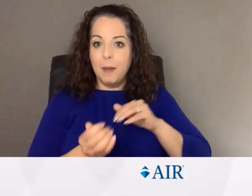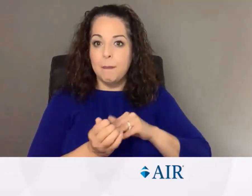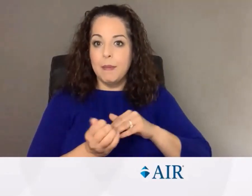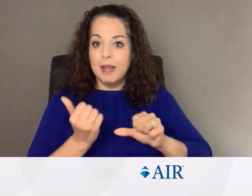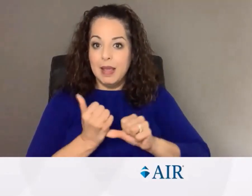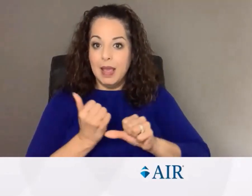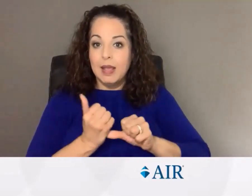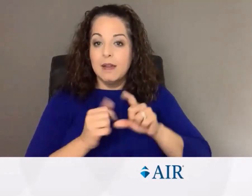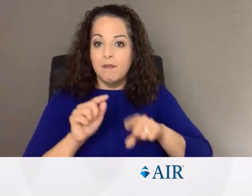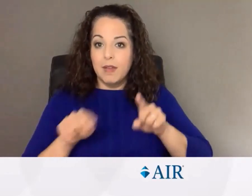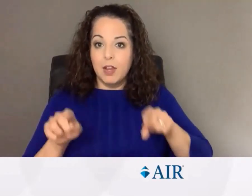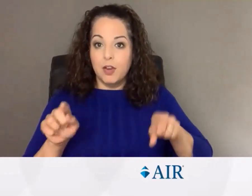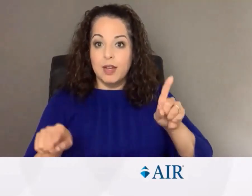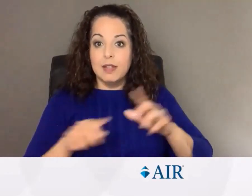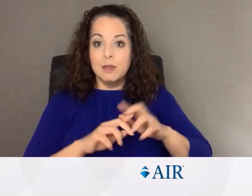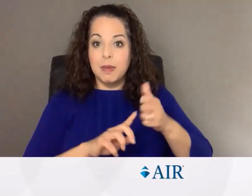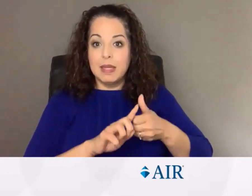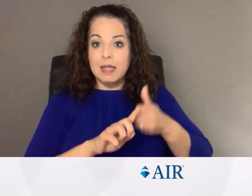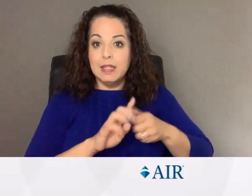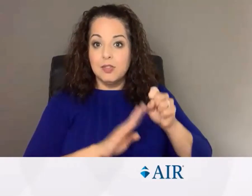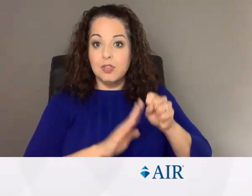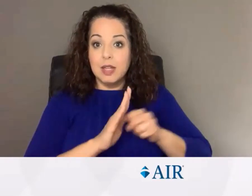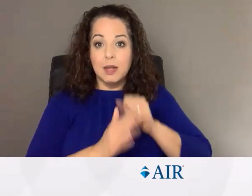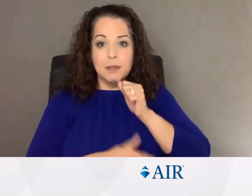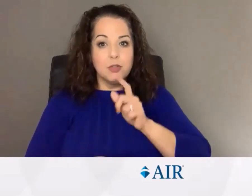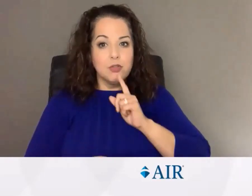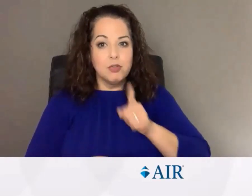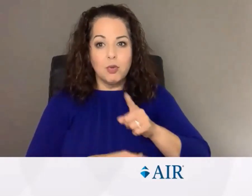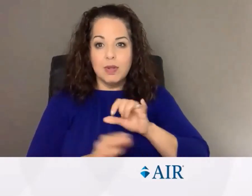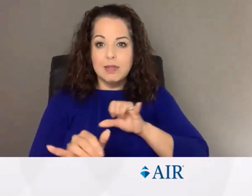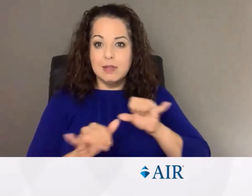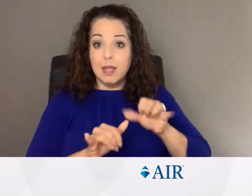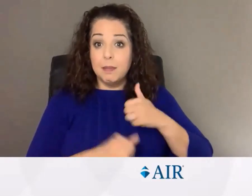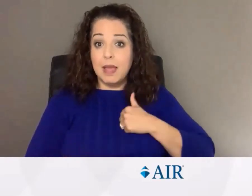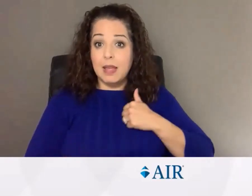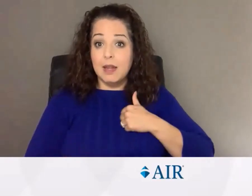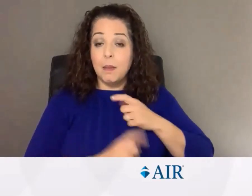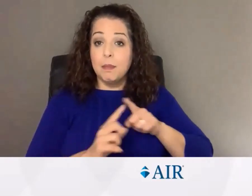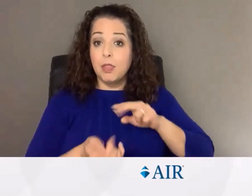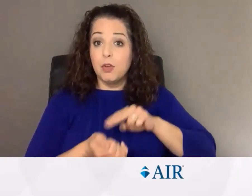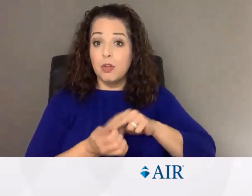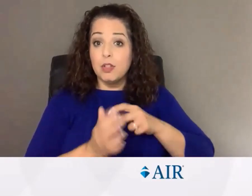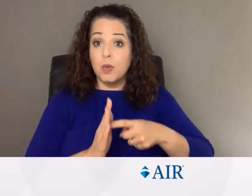And so I don't know if that's true of Canada, Dr. Gaid. The nursing requirement is likely a state-specific rule.